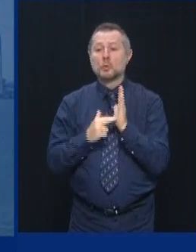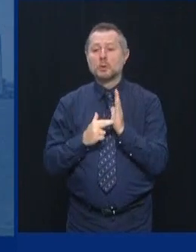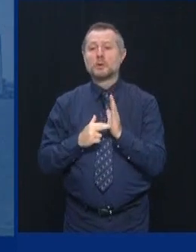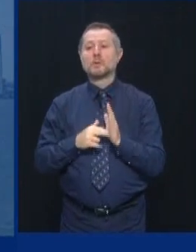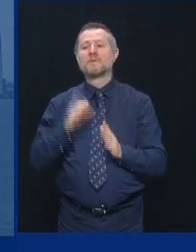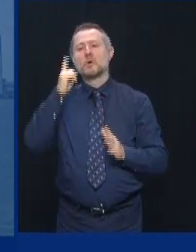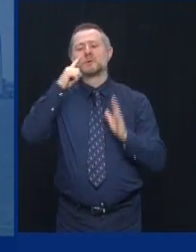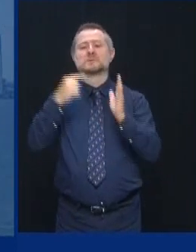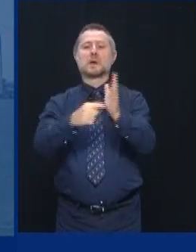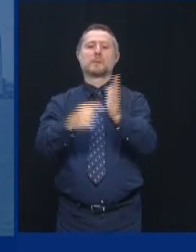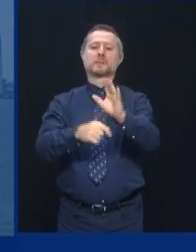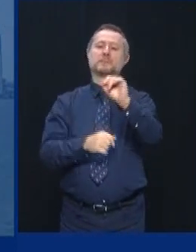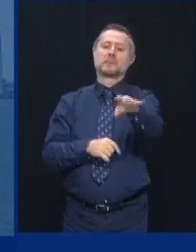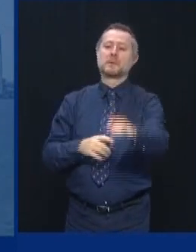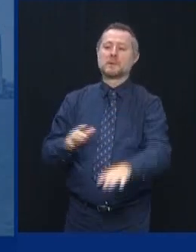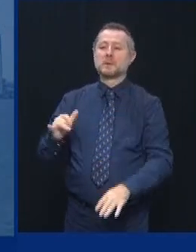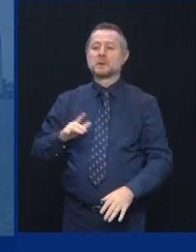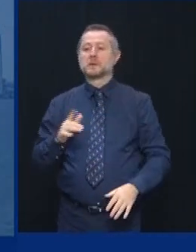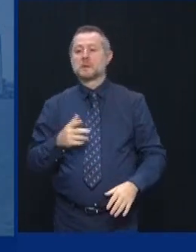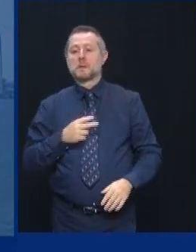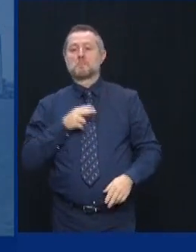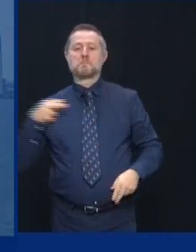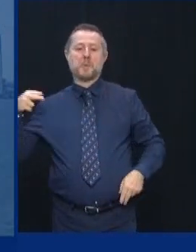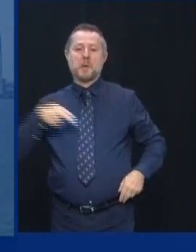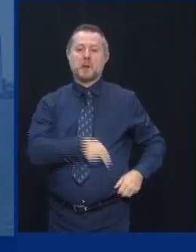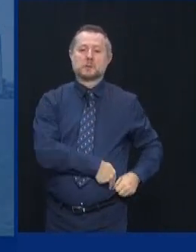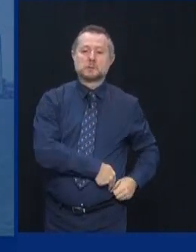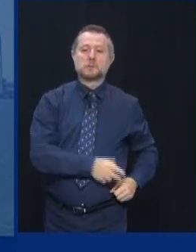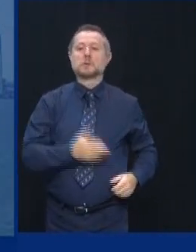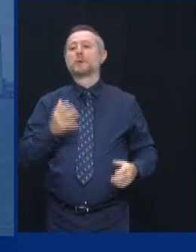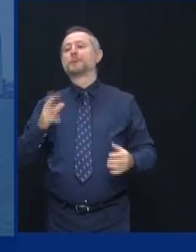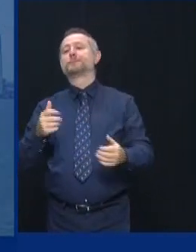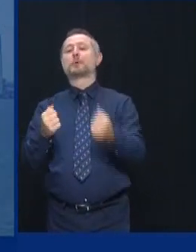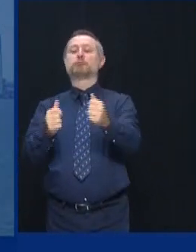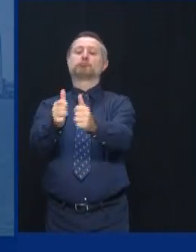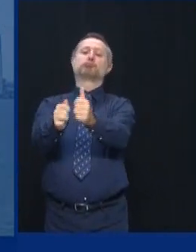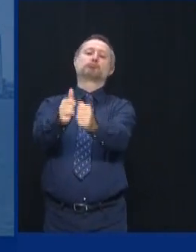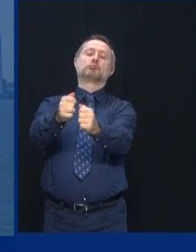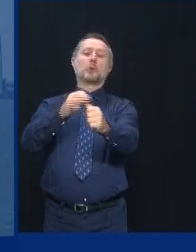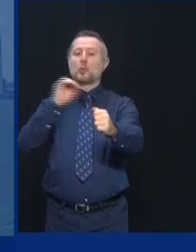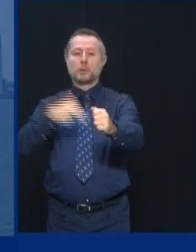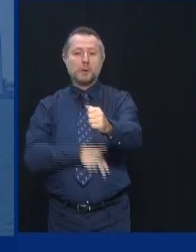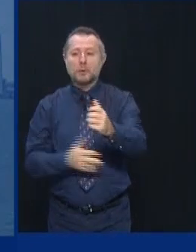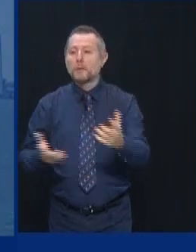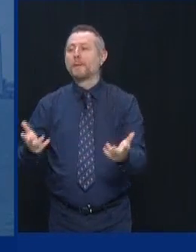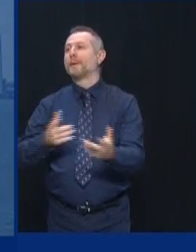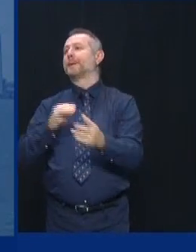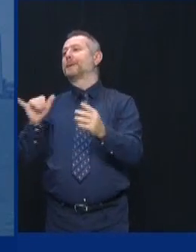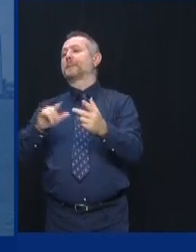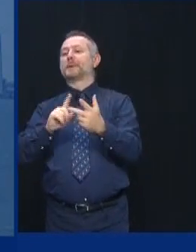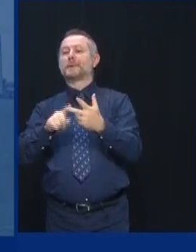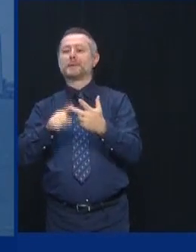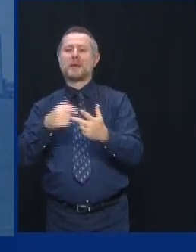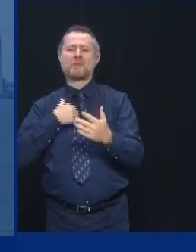ENFORCEMENT. ESPECIALLY WHEN IT'S A RULE THAT PEOPLE DON'T WANT TO FOLLOW. SEATBELTS.